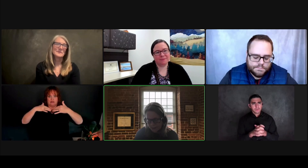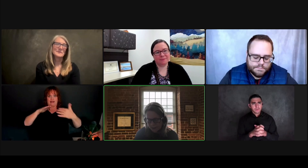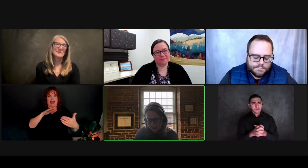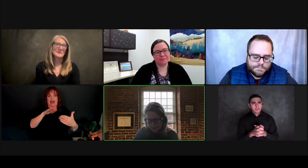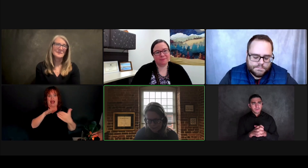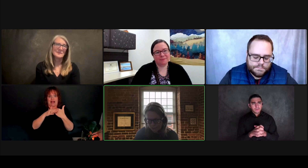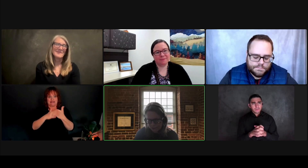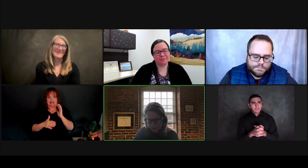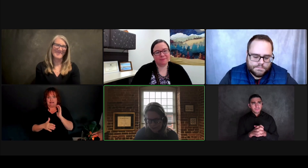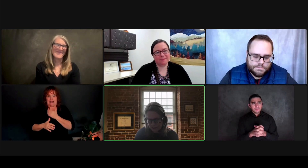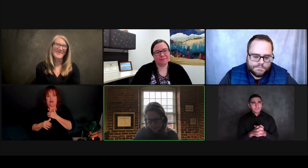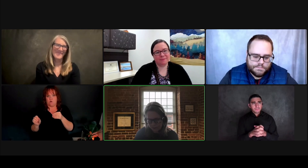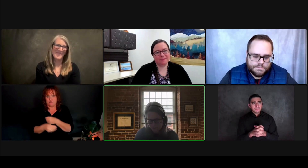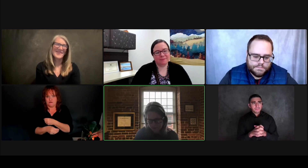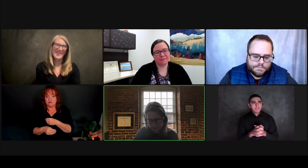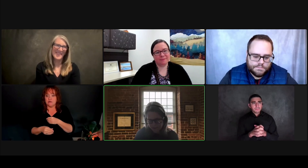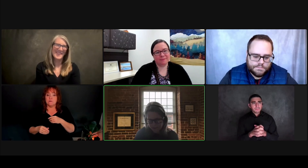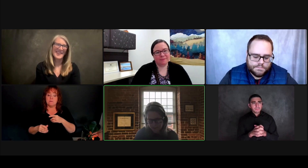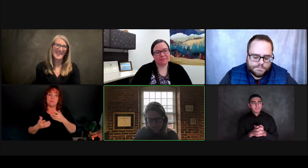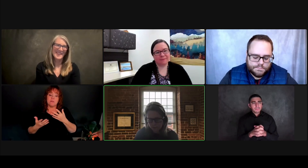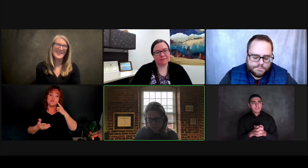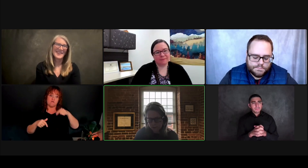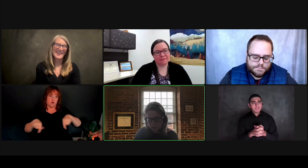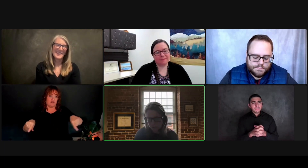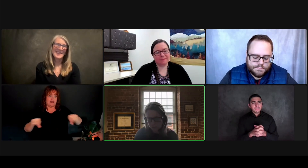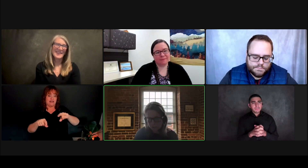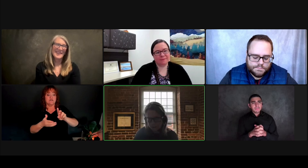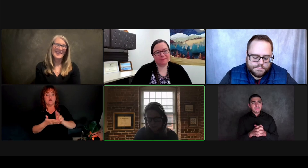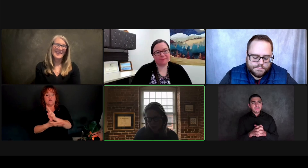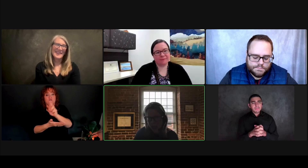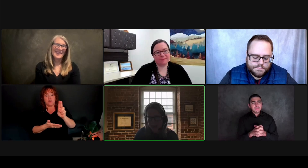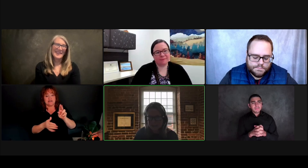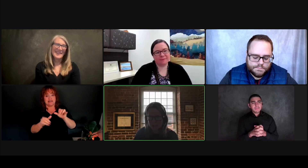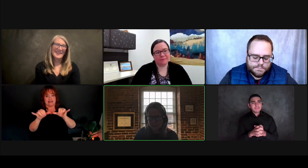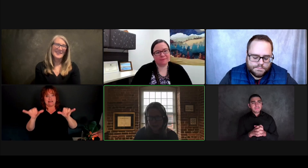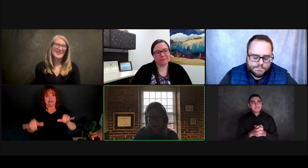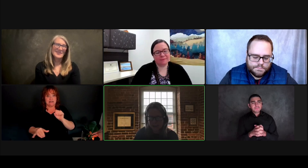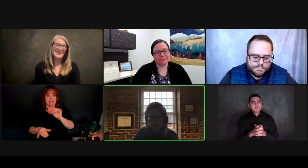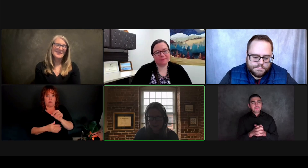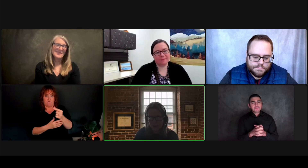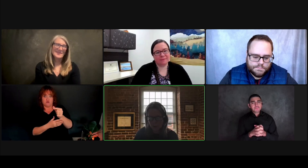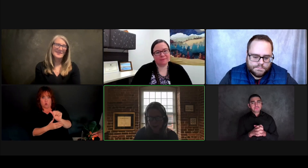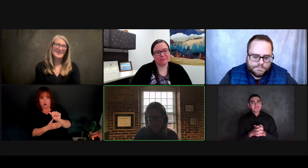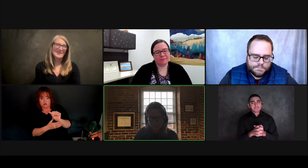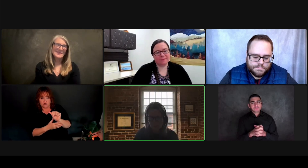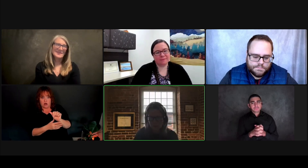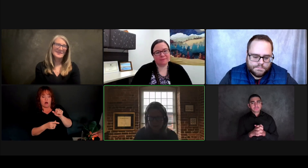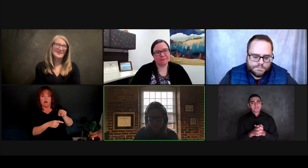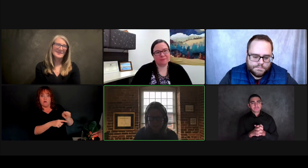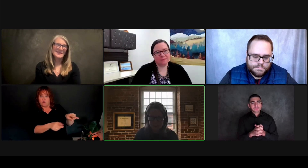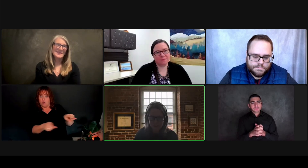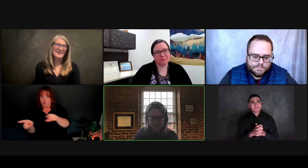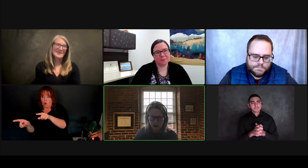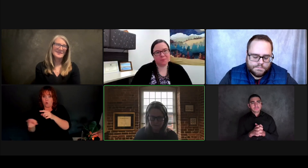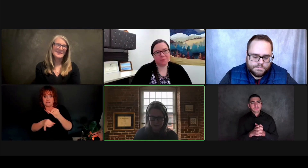at least for these University System of Georgia schools-- has created a way for a disability office